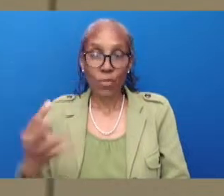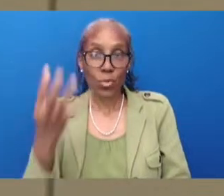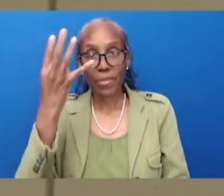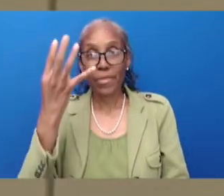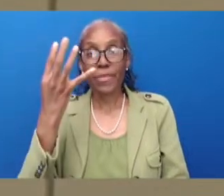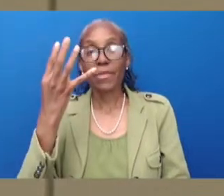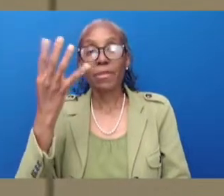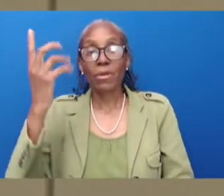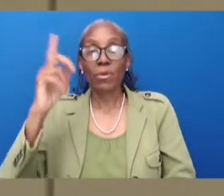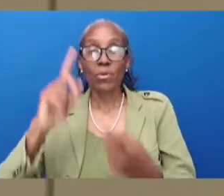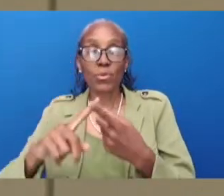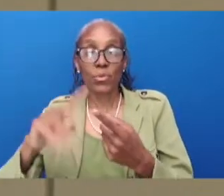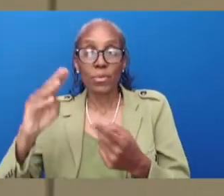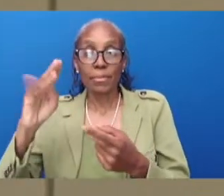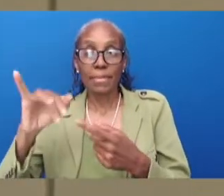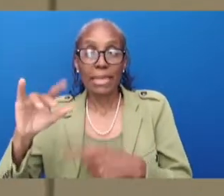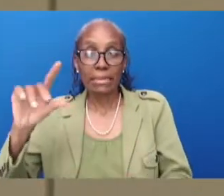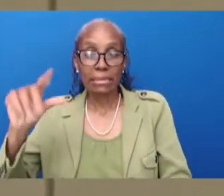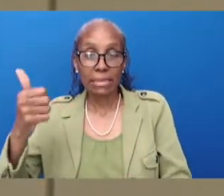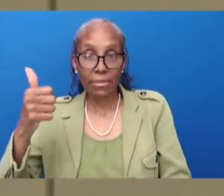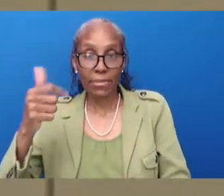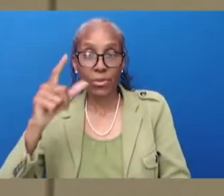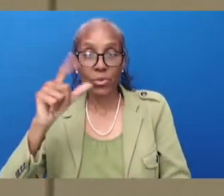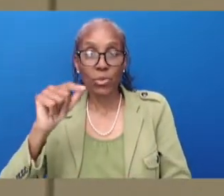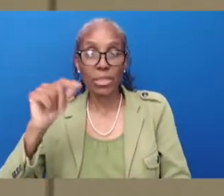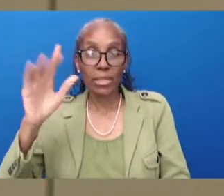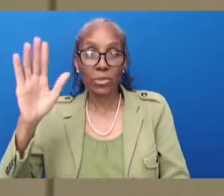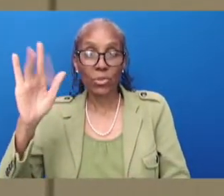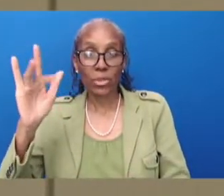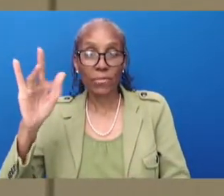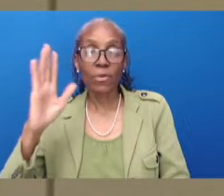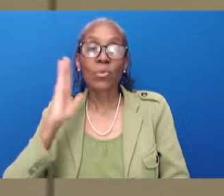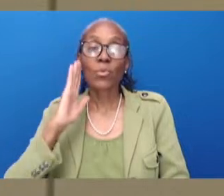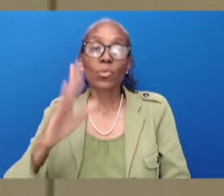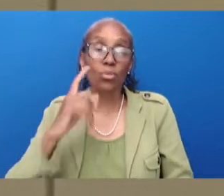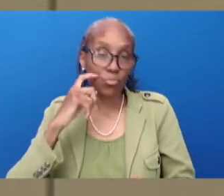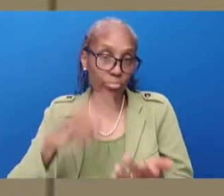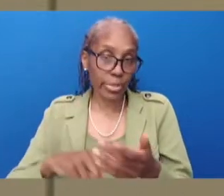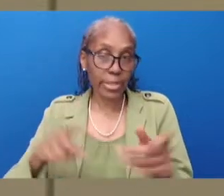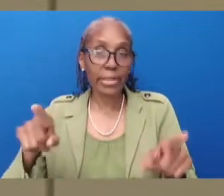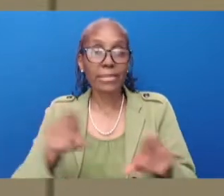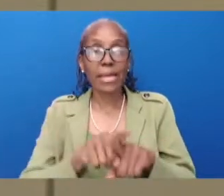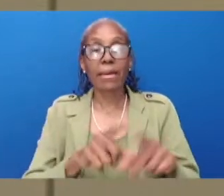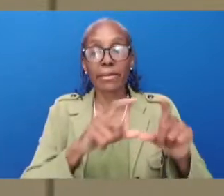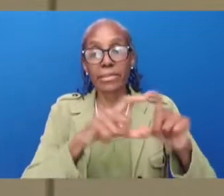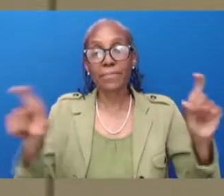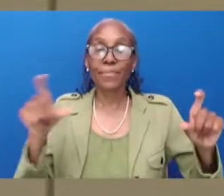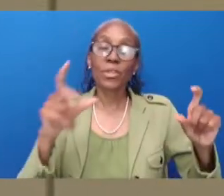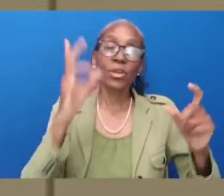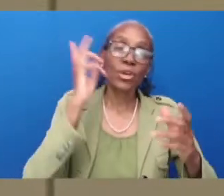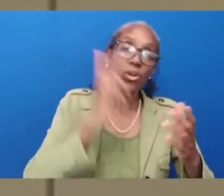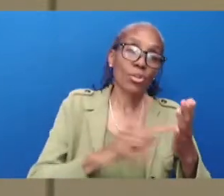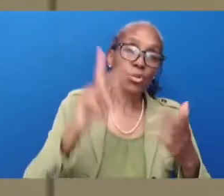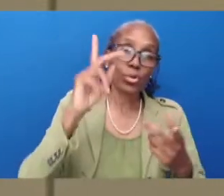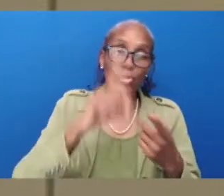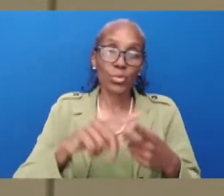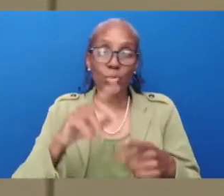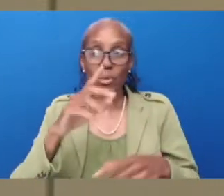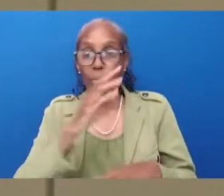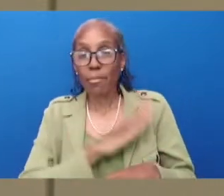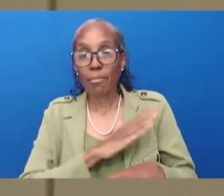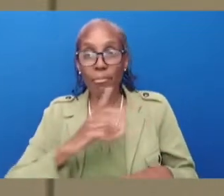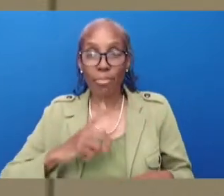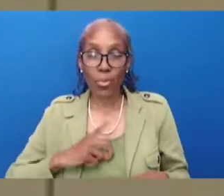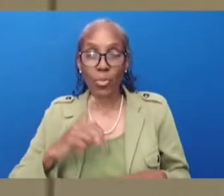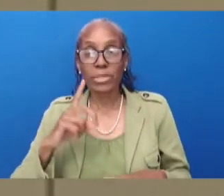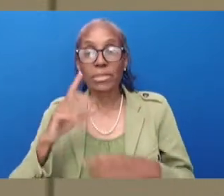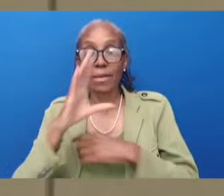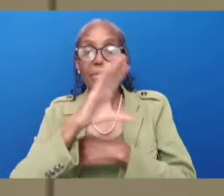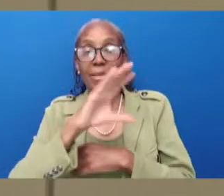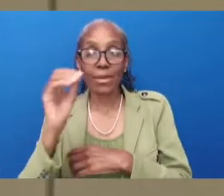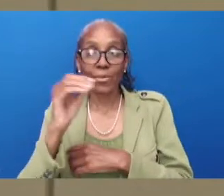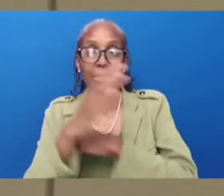COMMISSIONERS THAT MAY 4th